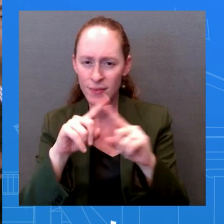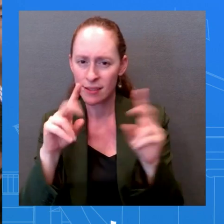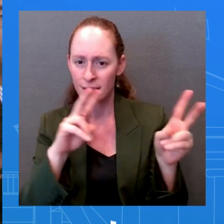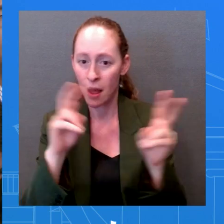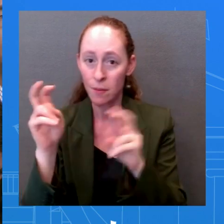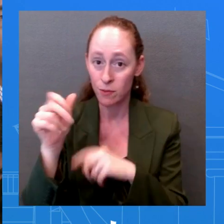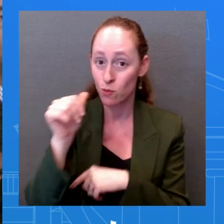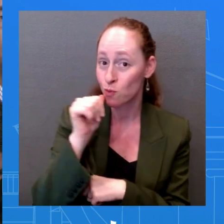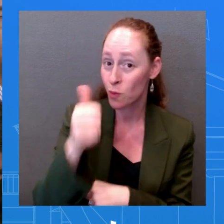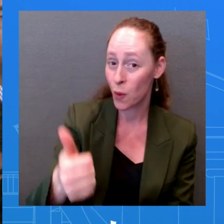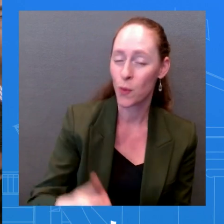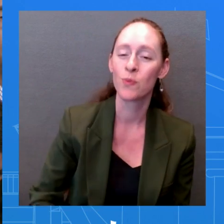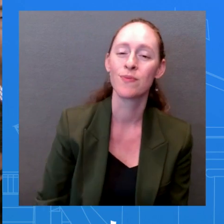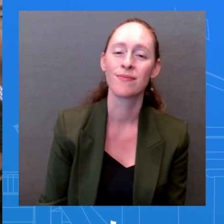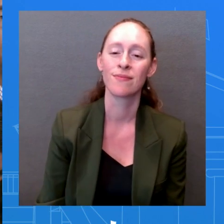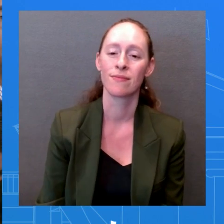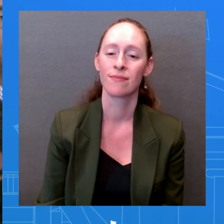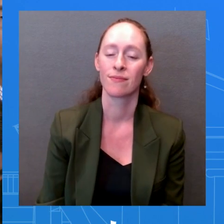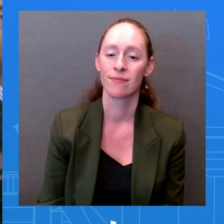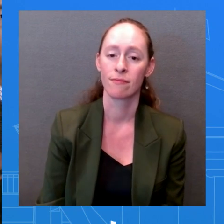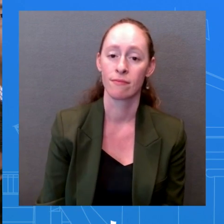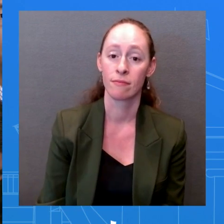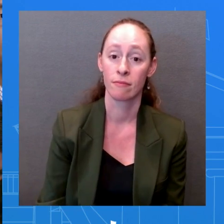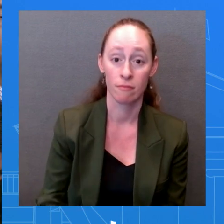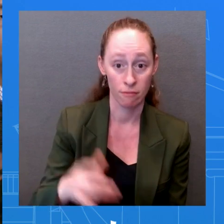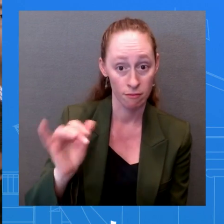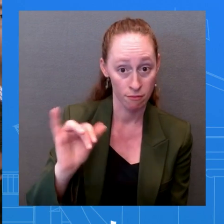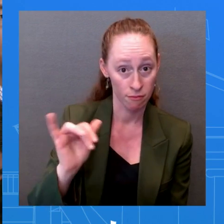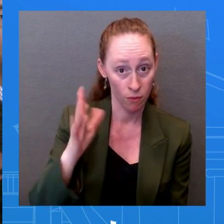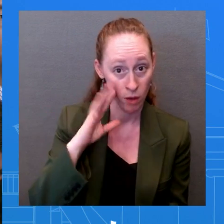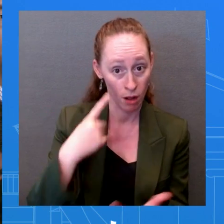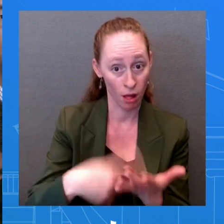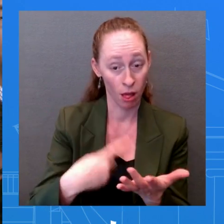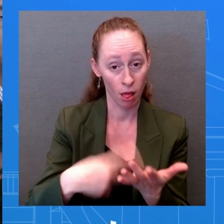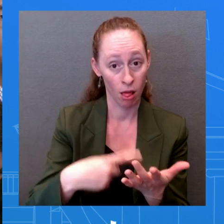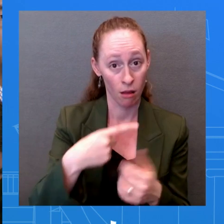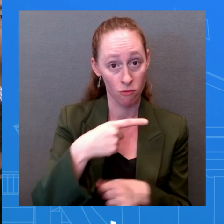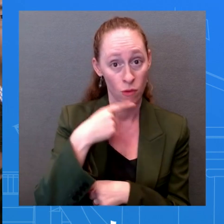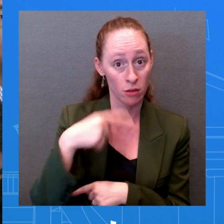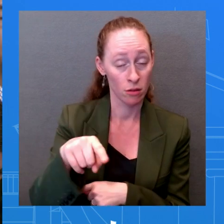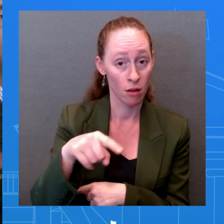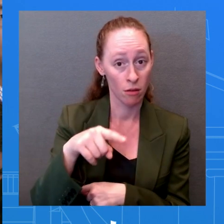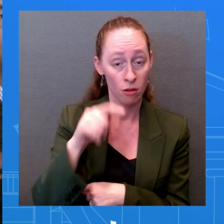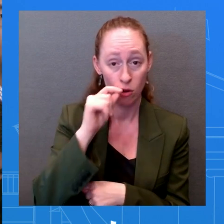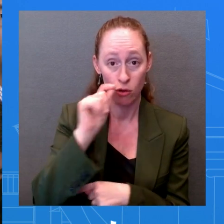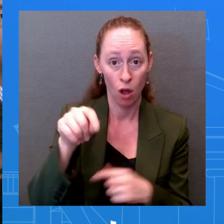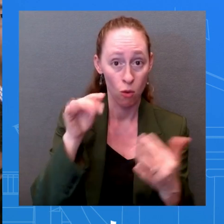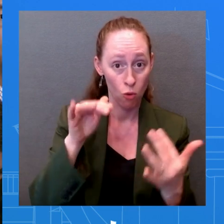was one of the African countries that didn't go -- that refused to be dragged into the proxy war between the U.S. and Russia.